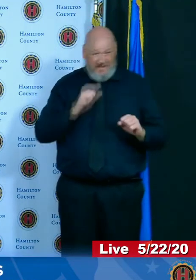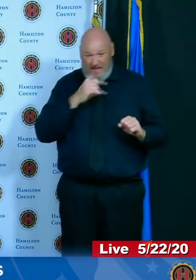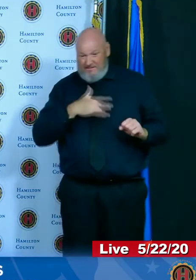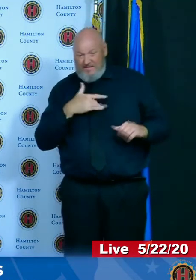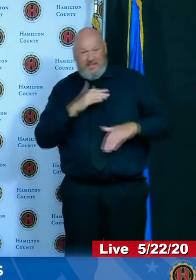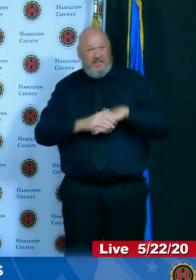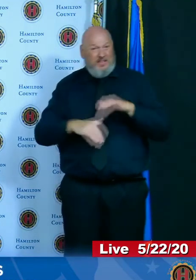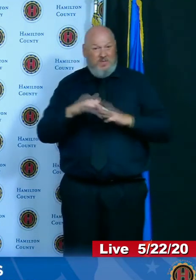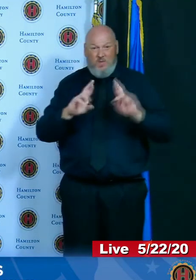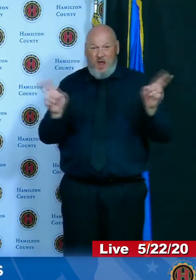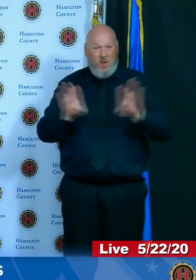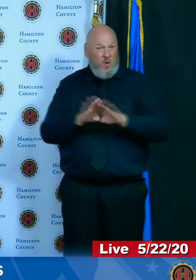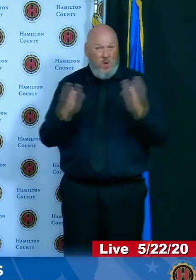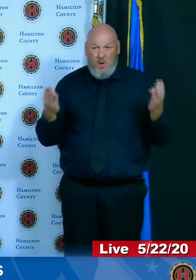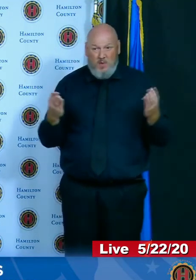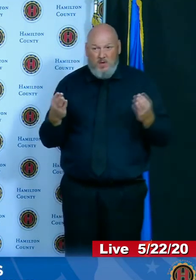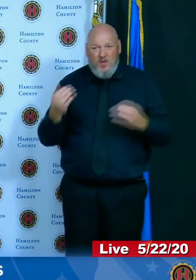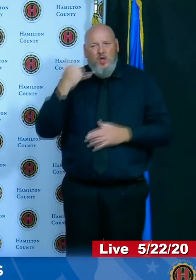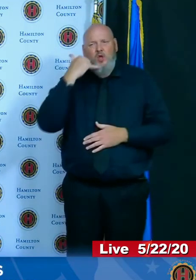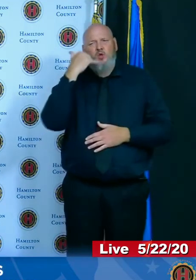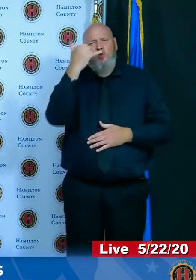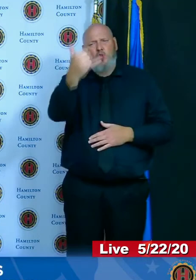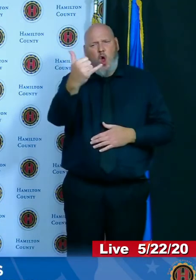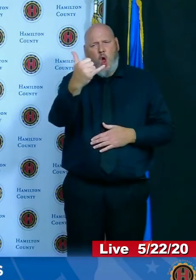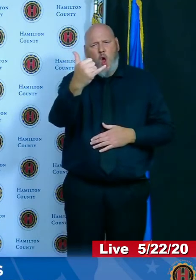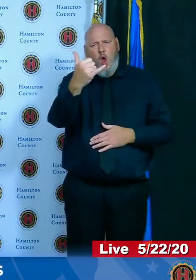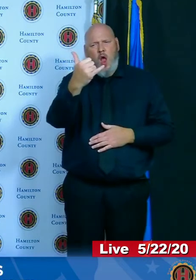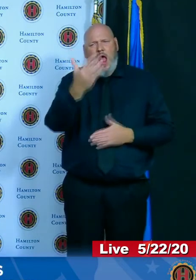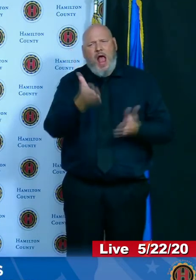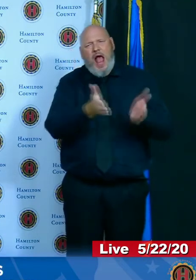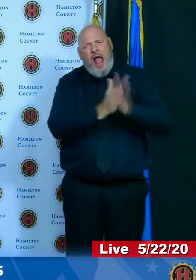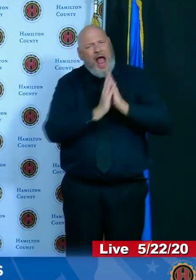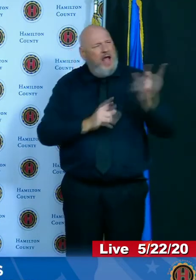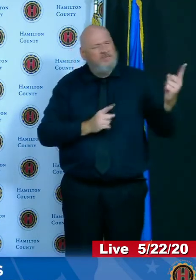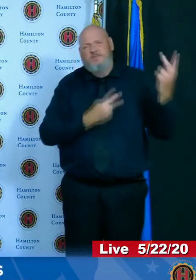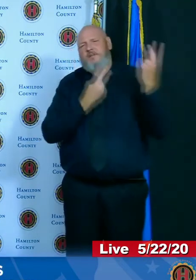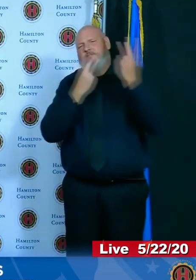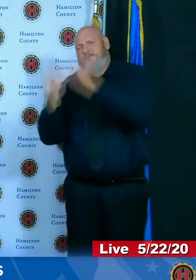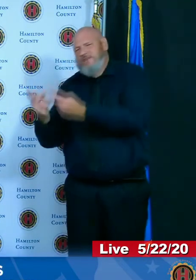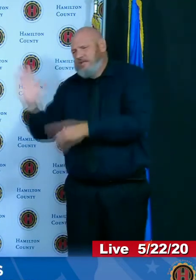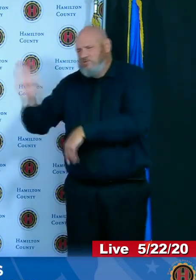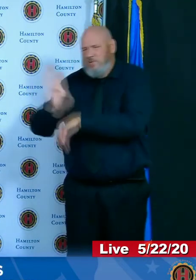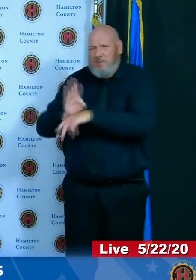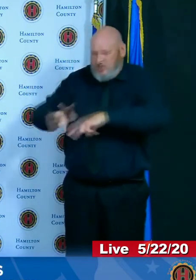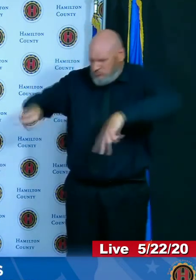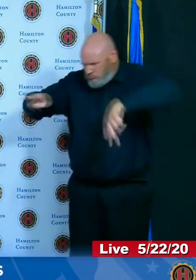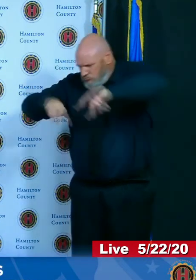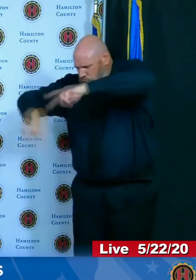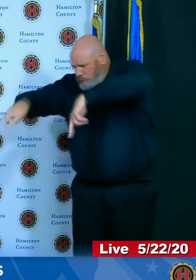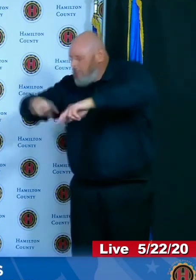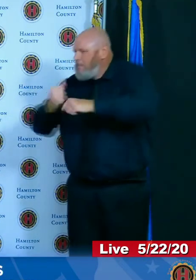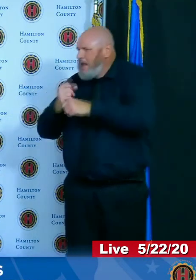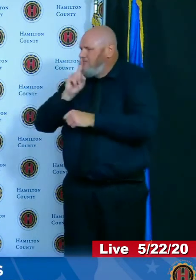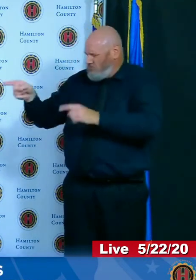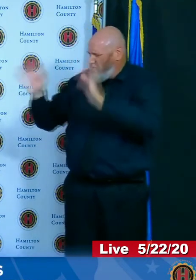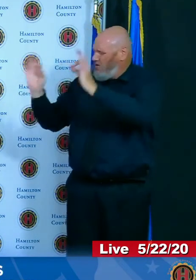phone and make sure that you're compliant we want everybody to be compliant so please do that and it totally I've shared a story when I